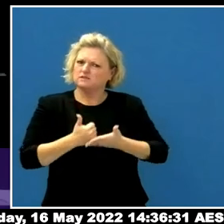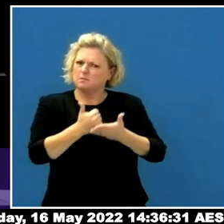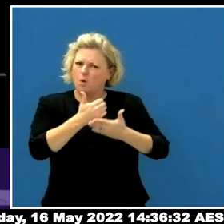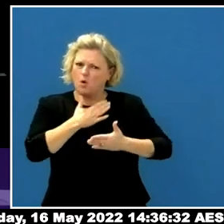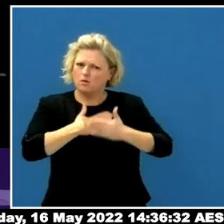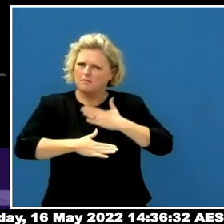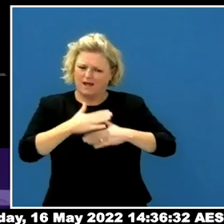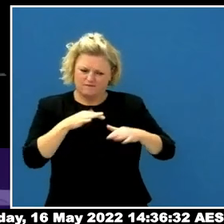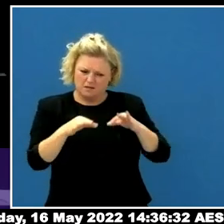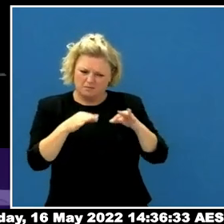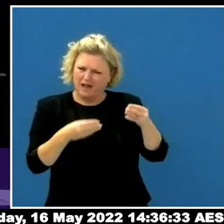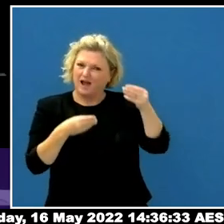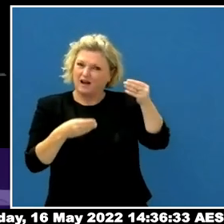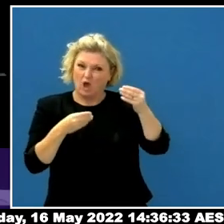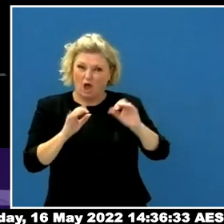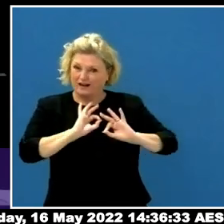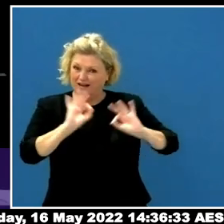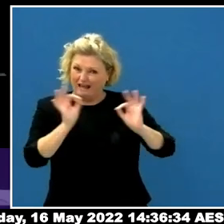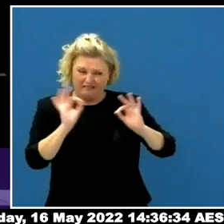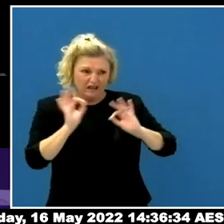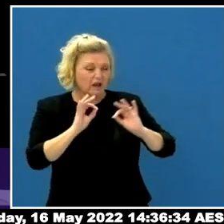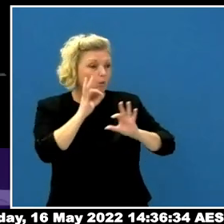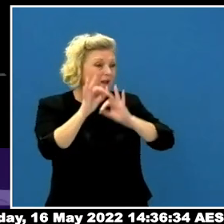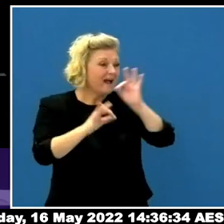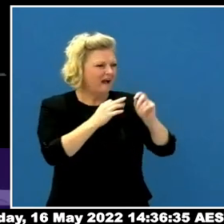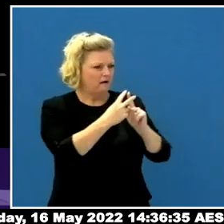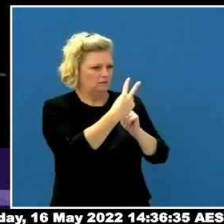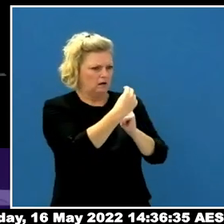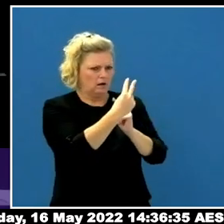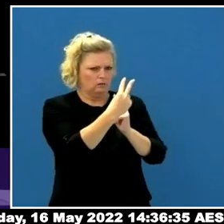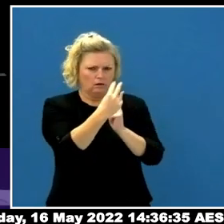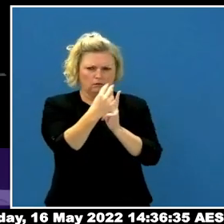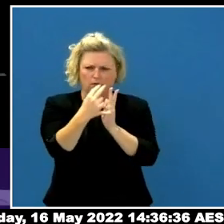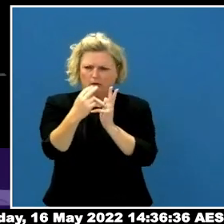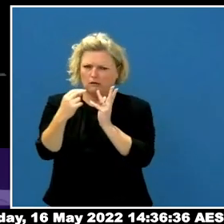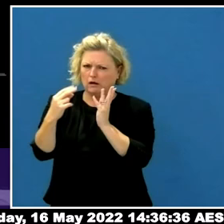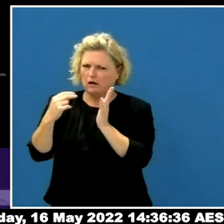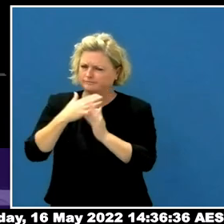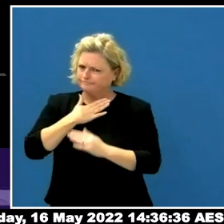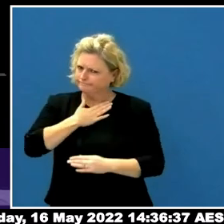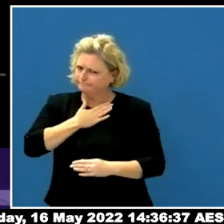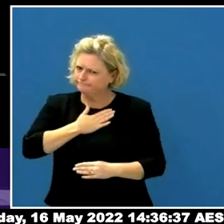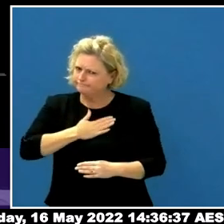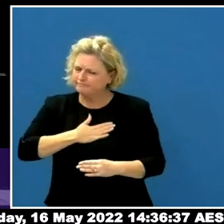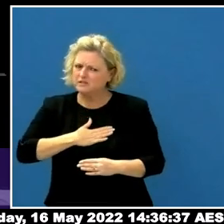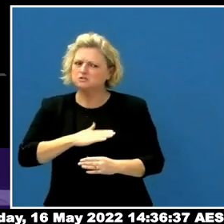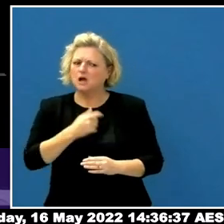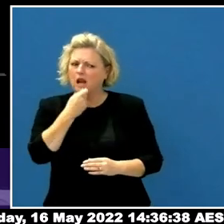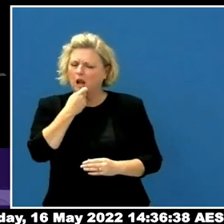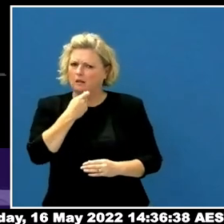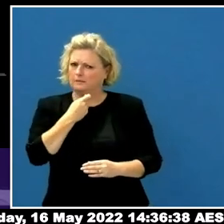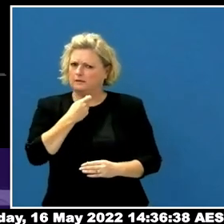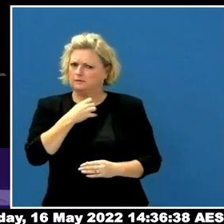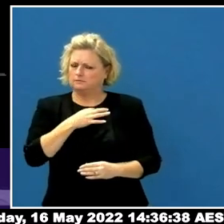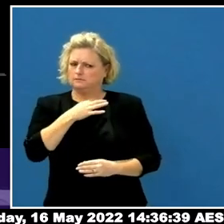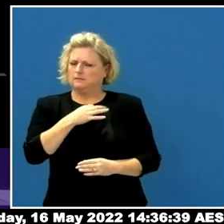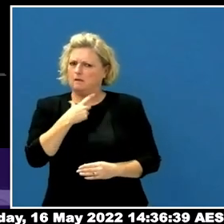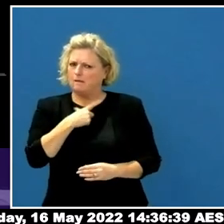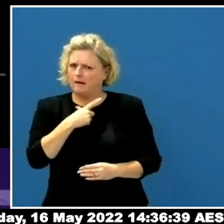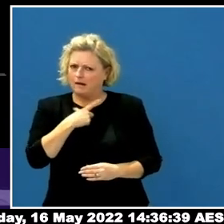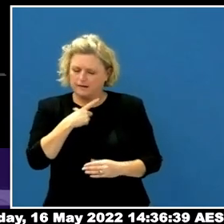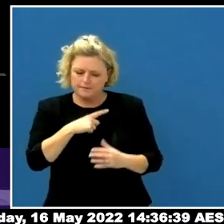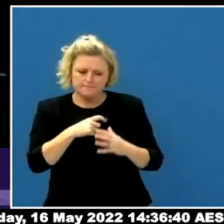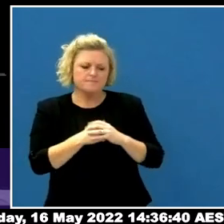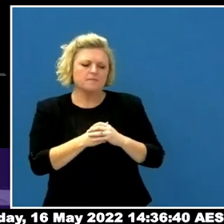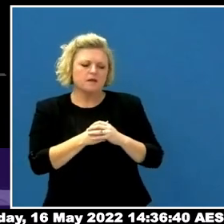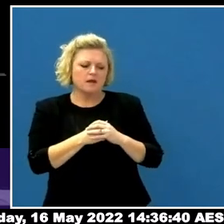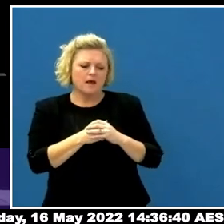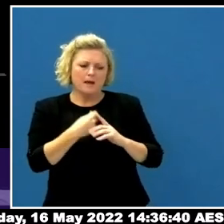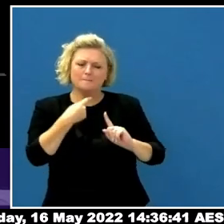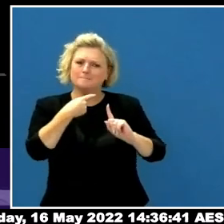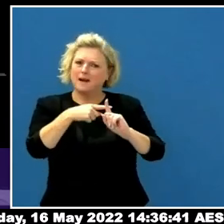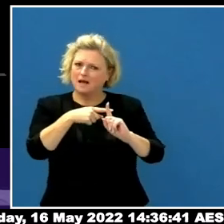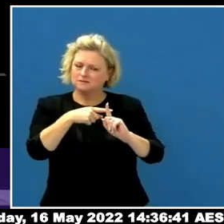And one of the Lifestyle Assistants that was coming on a Monday during COVID to do music